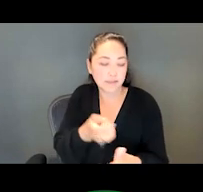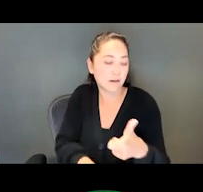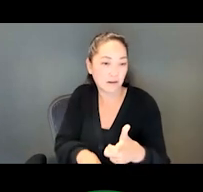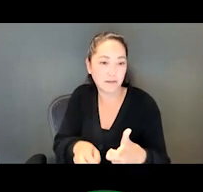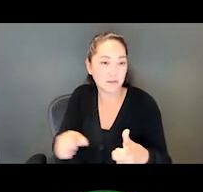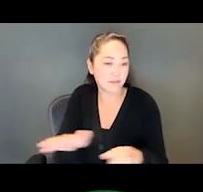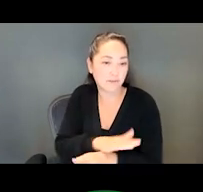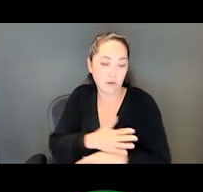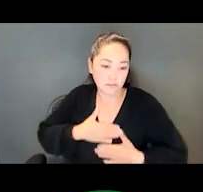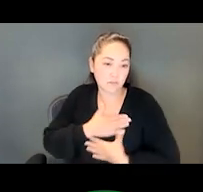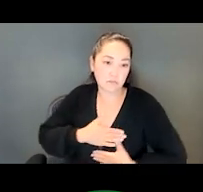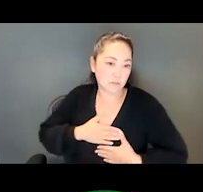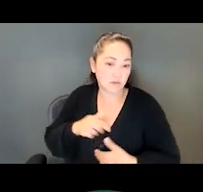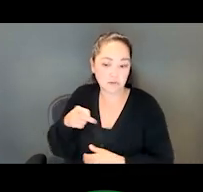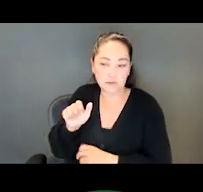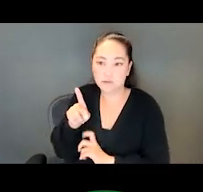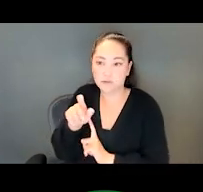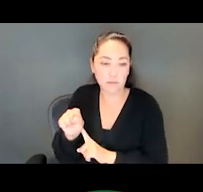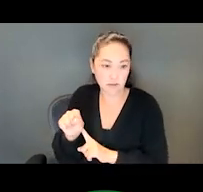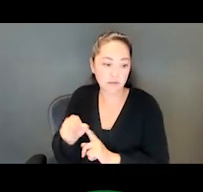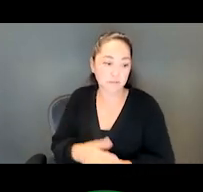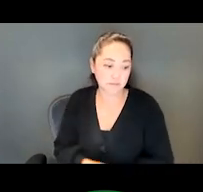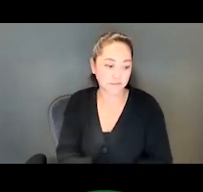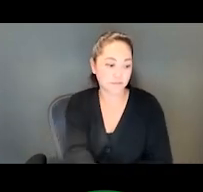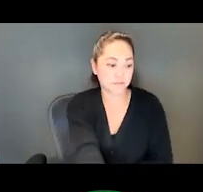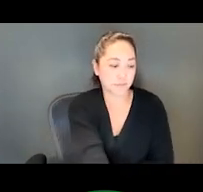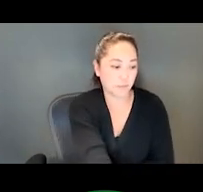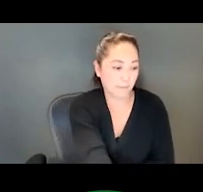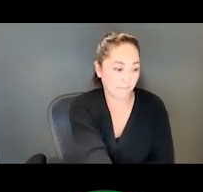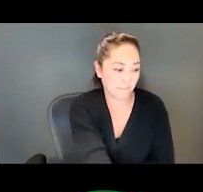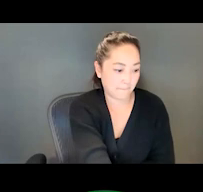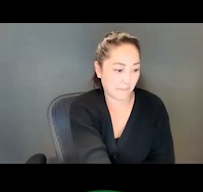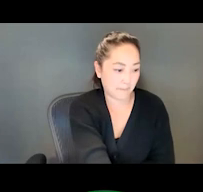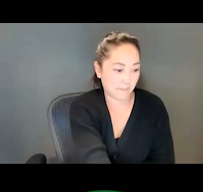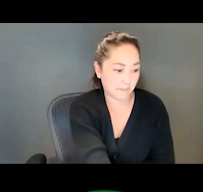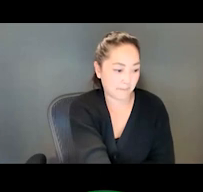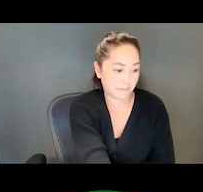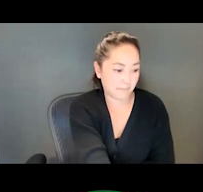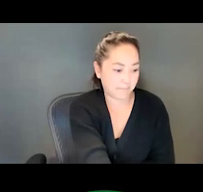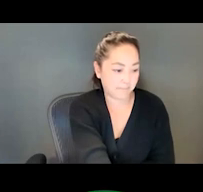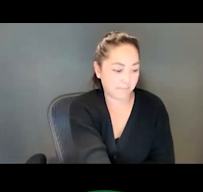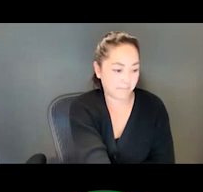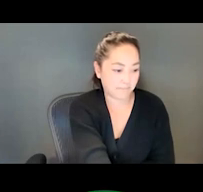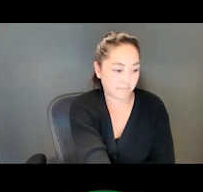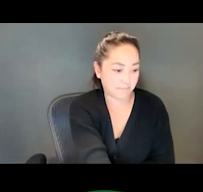Bringing that up. There is, I'll move on to our next question here. We have a couple of left before we,